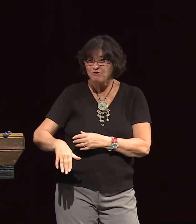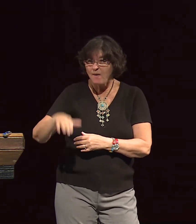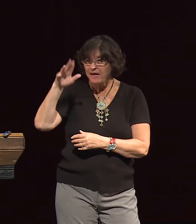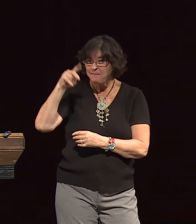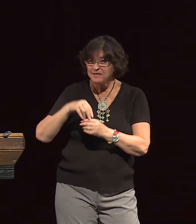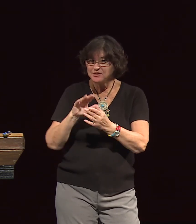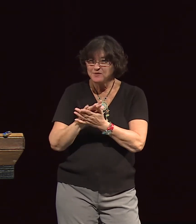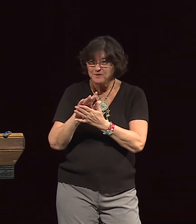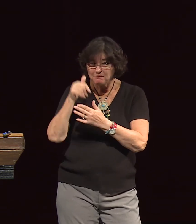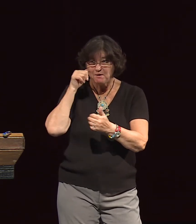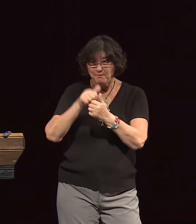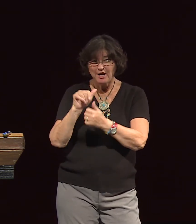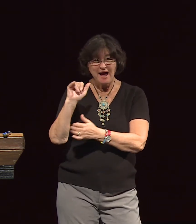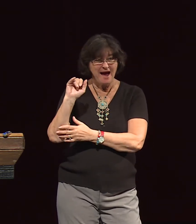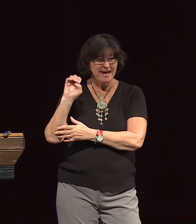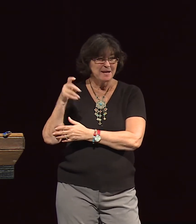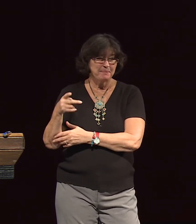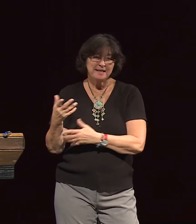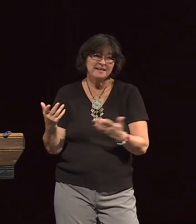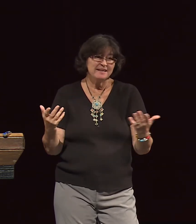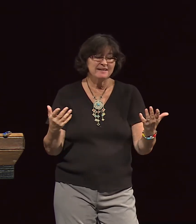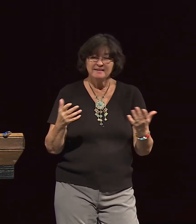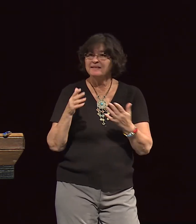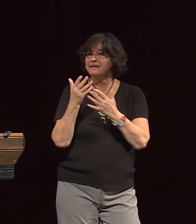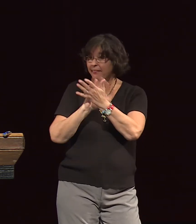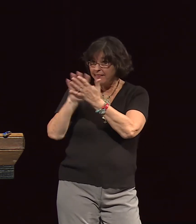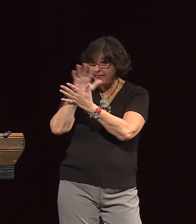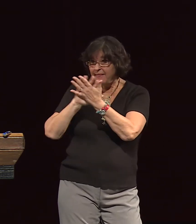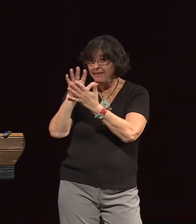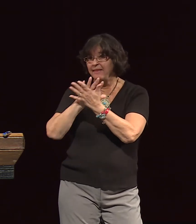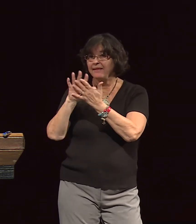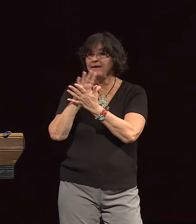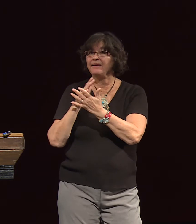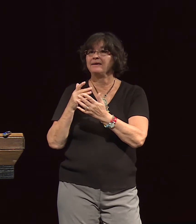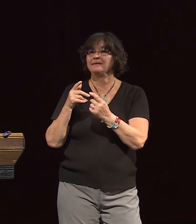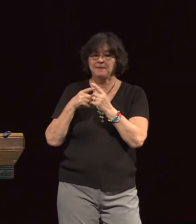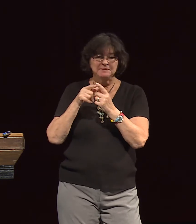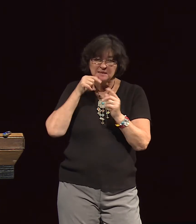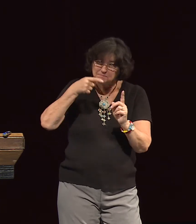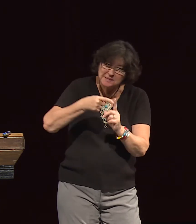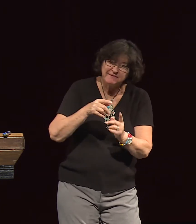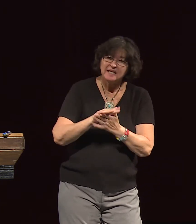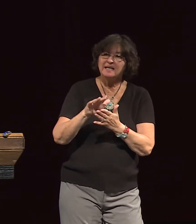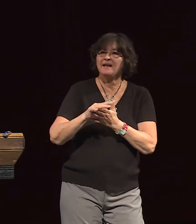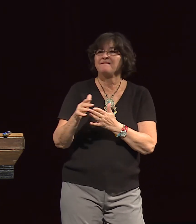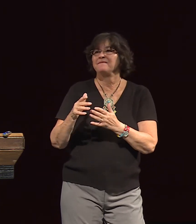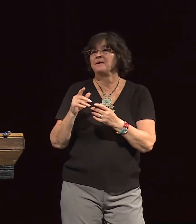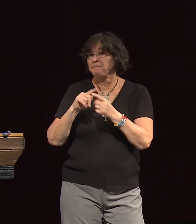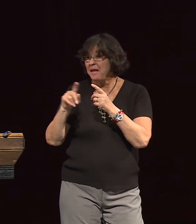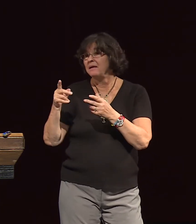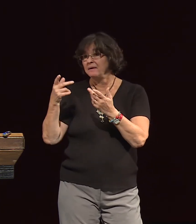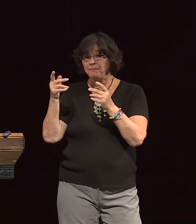I'm sure many of you had an IEP when you were in school. Um, and that process is not always, um, clear.